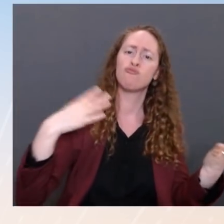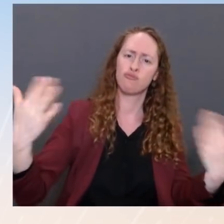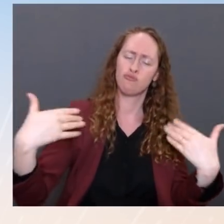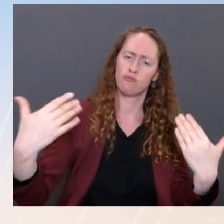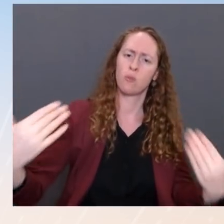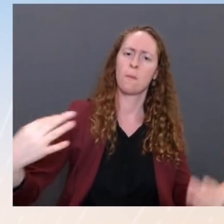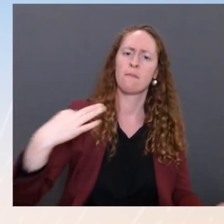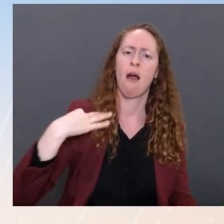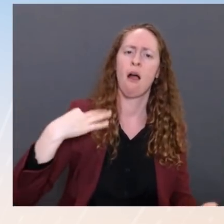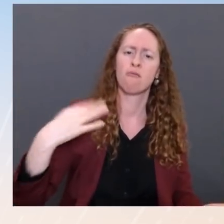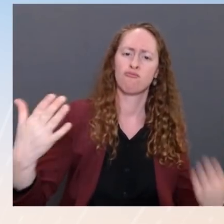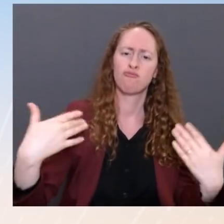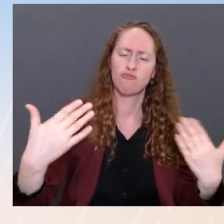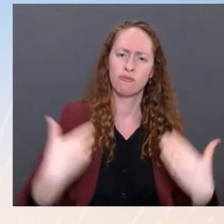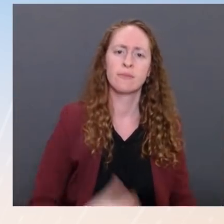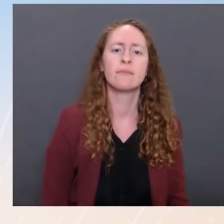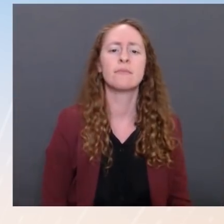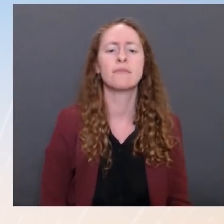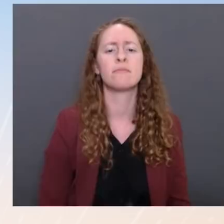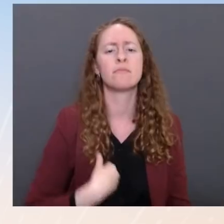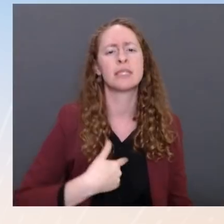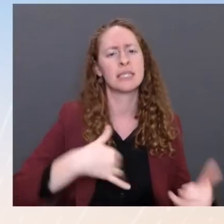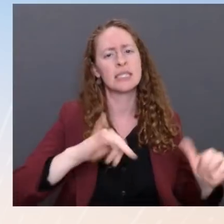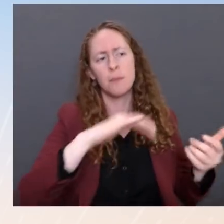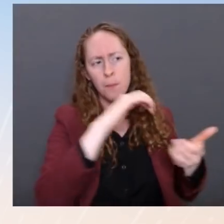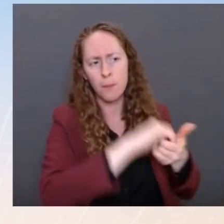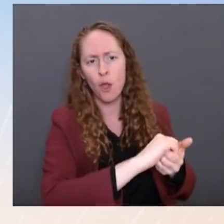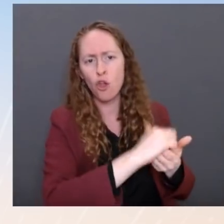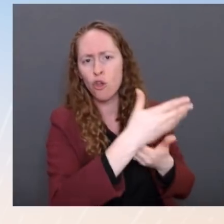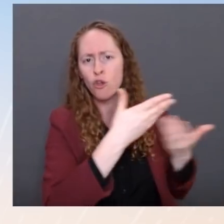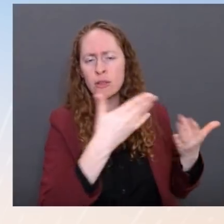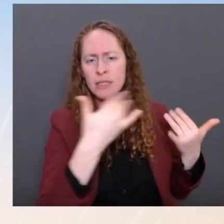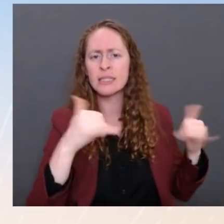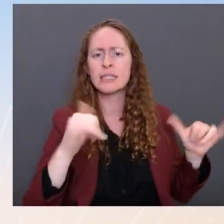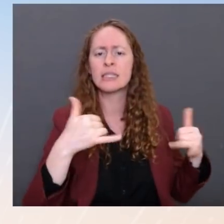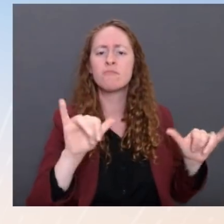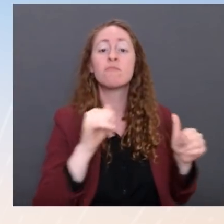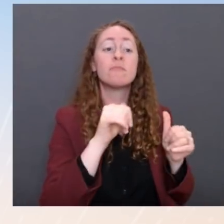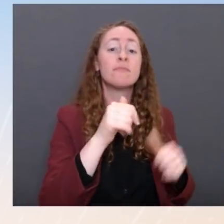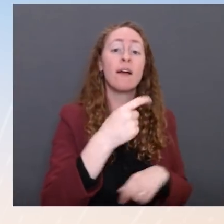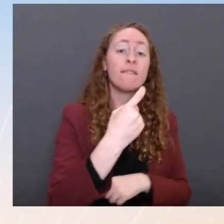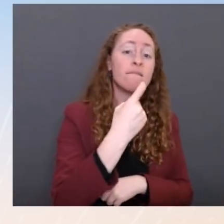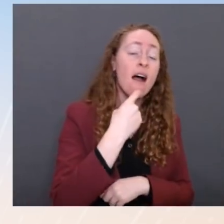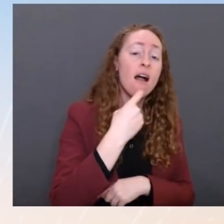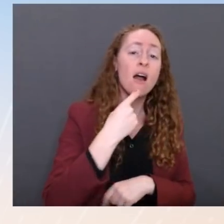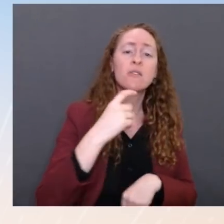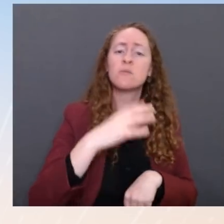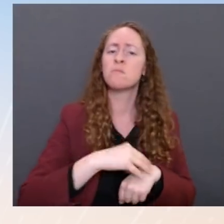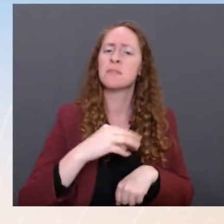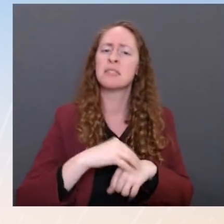They're longstanding democracies. That's why we support their application. But, you know, beyond that,